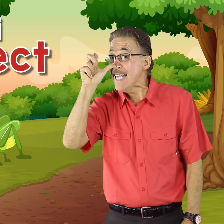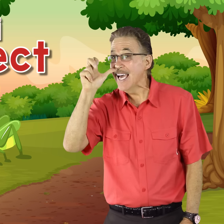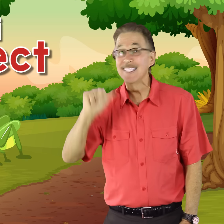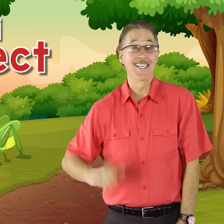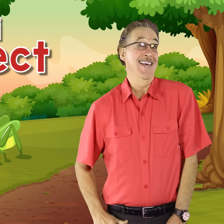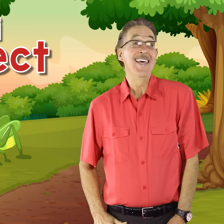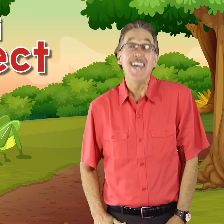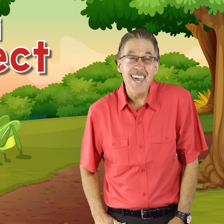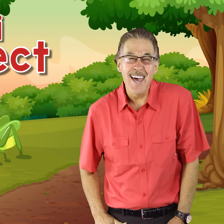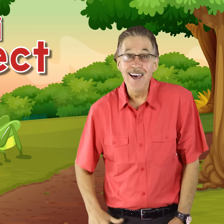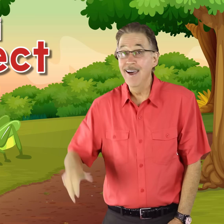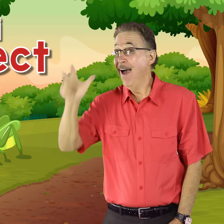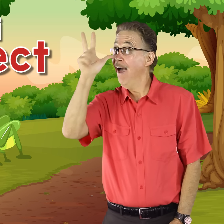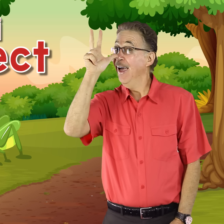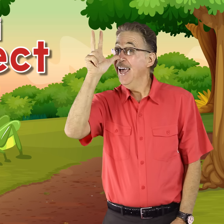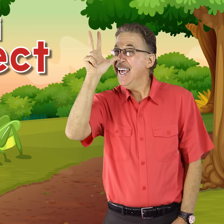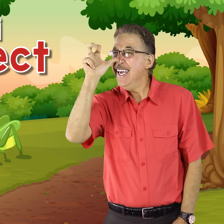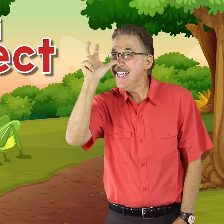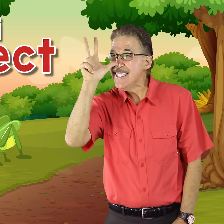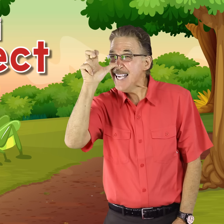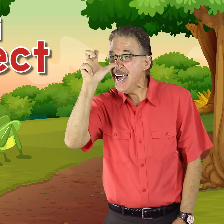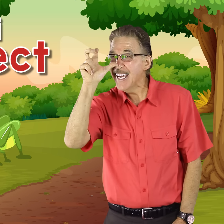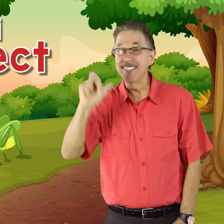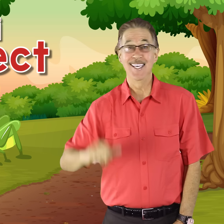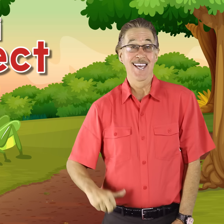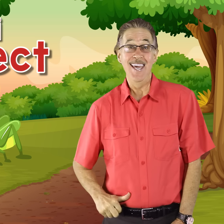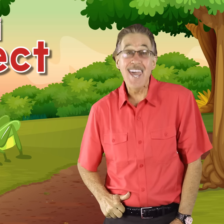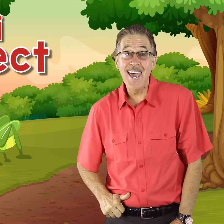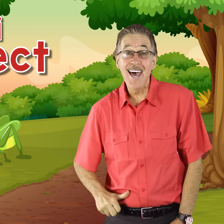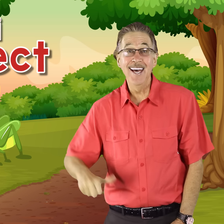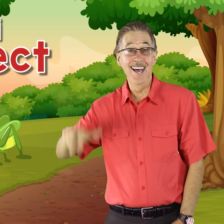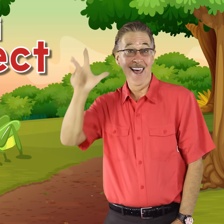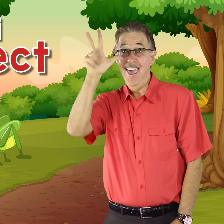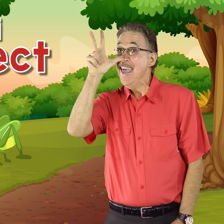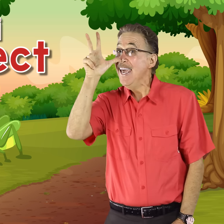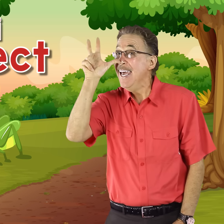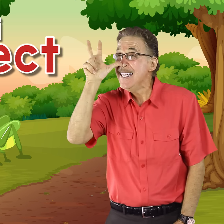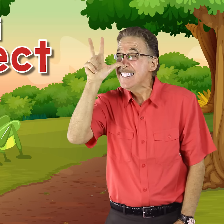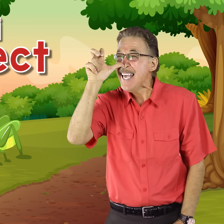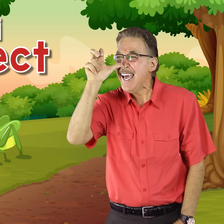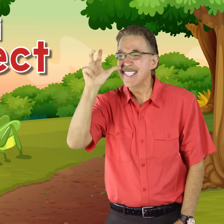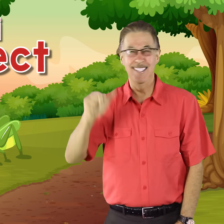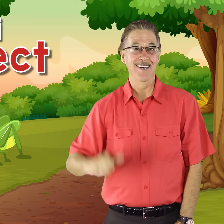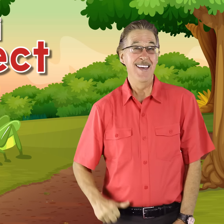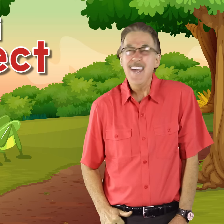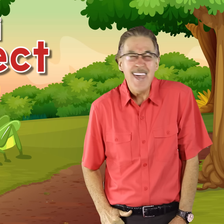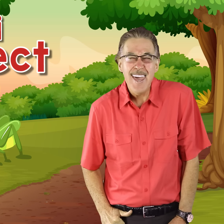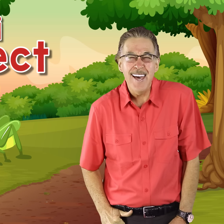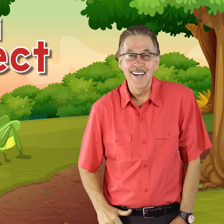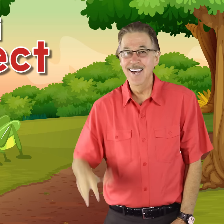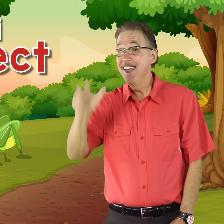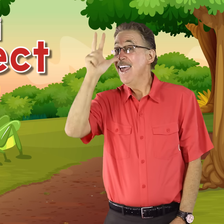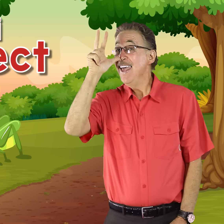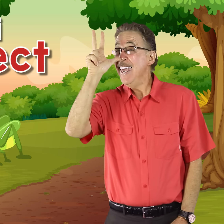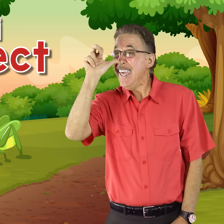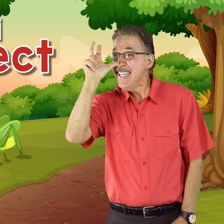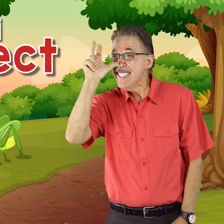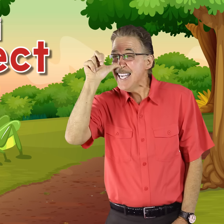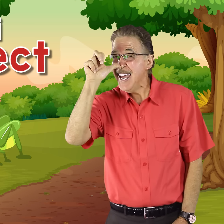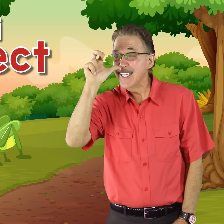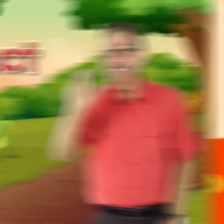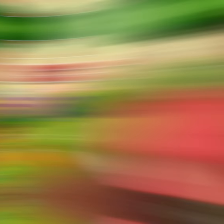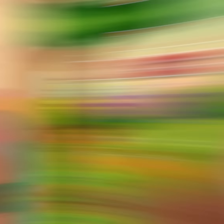/i/ insect /i/ insect /i/ insect